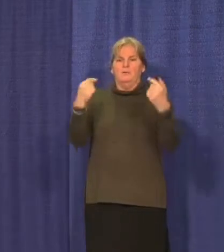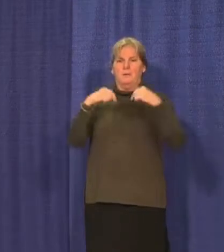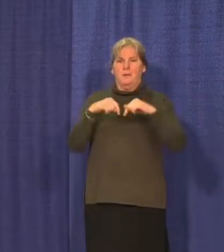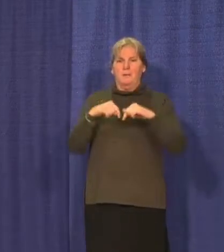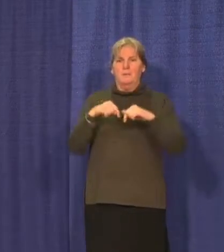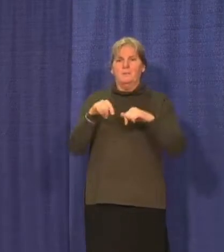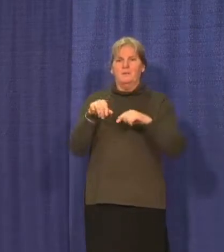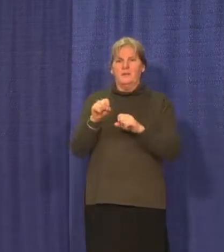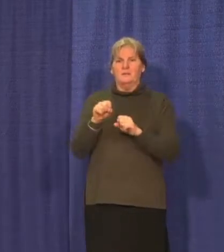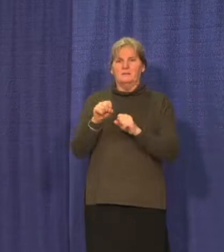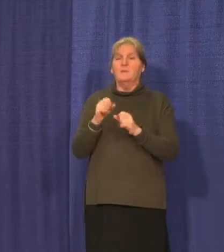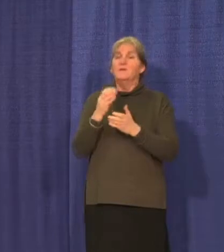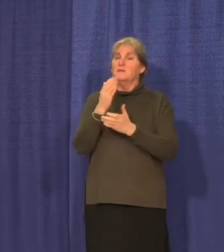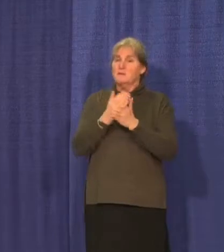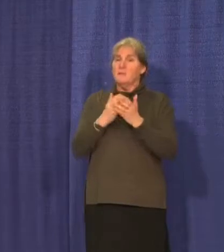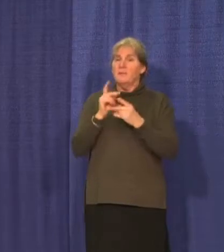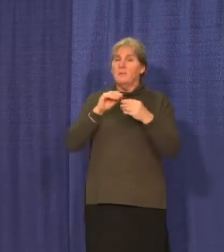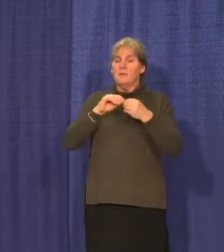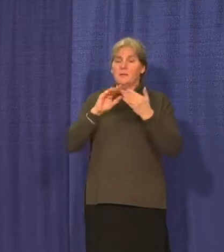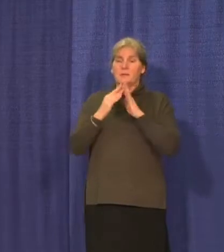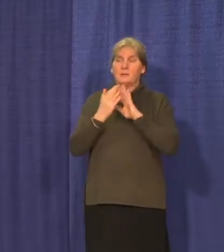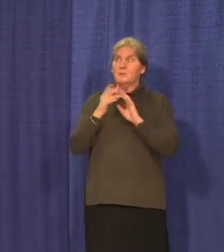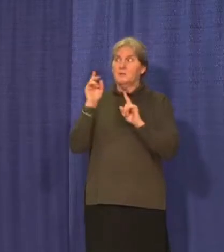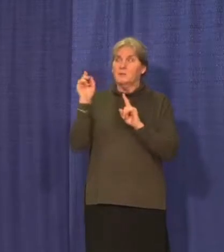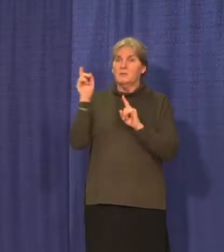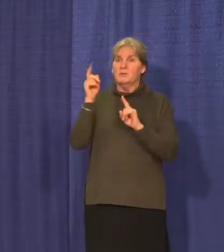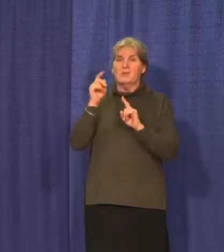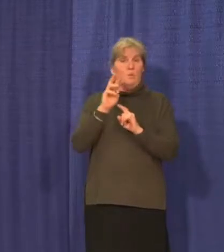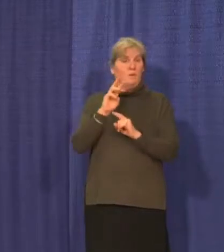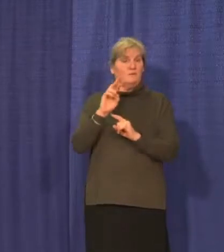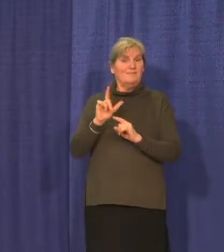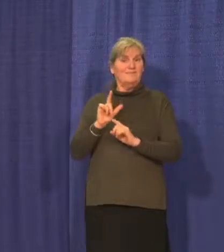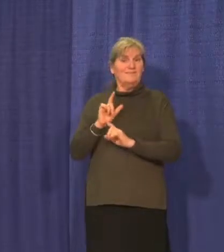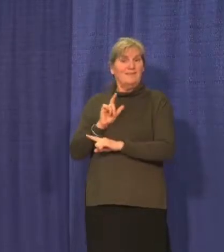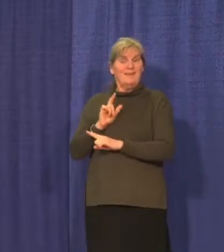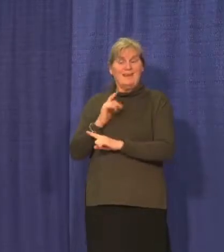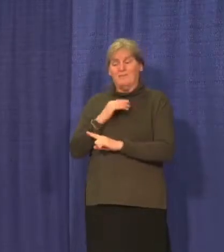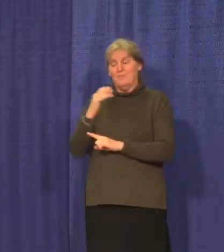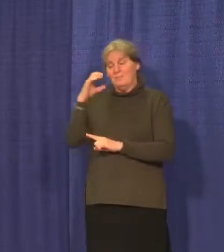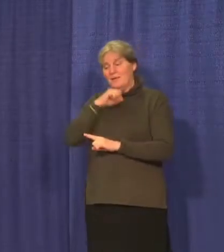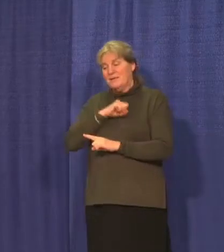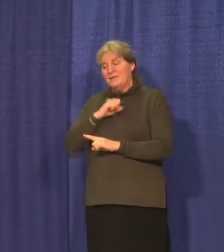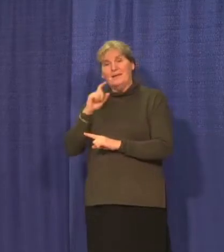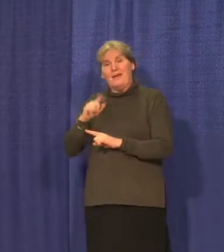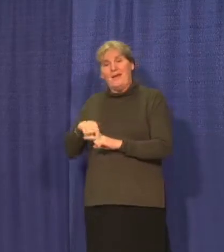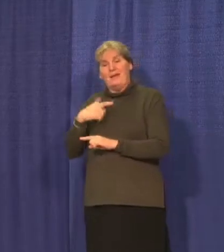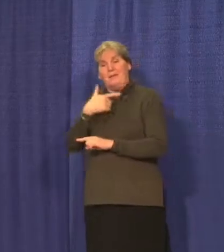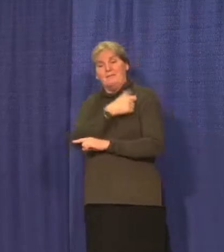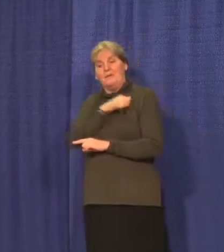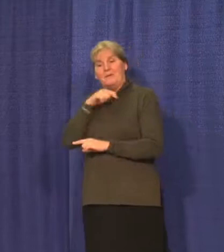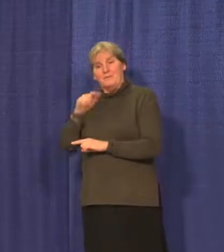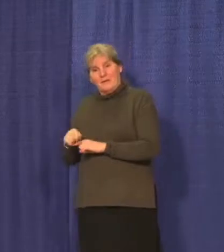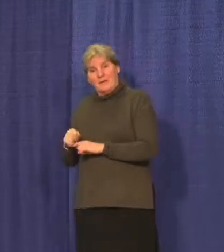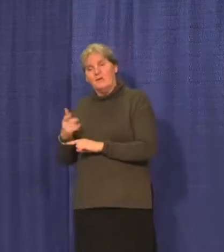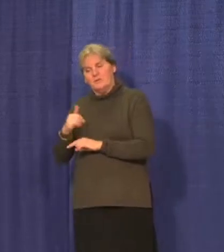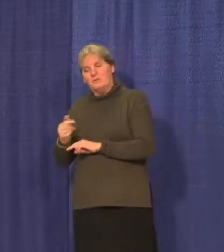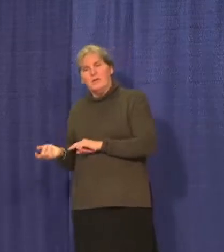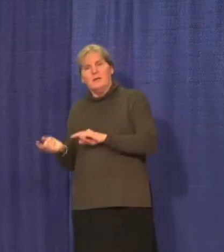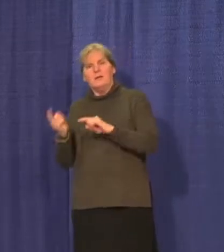seeing, for example, people and communities, like Watson like for example, if you missed return for whatever reason you